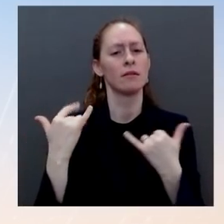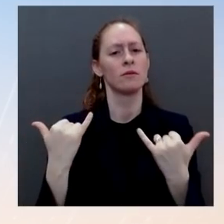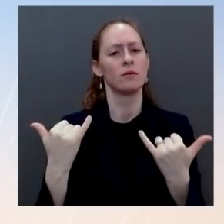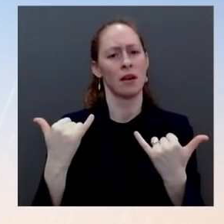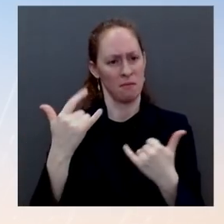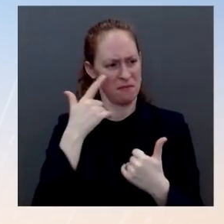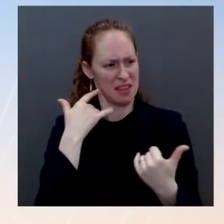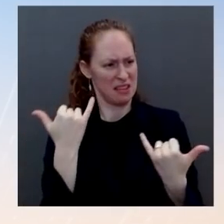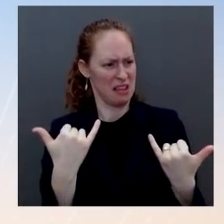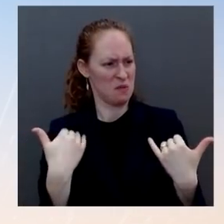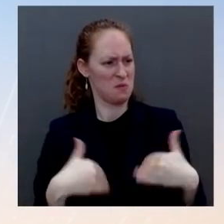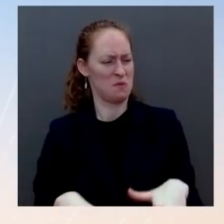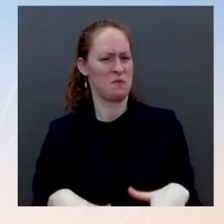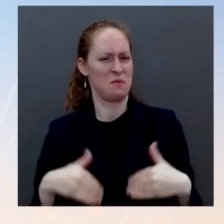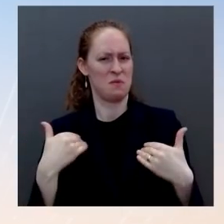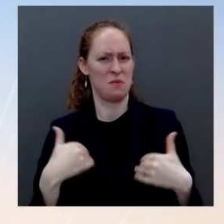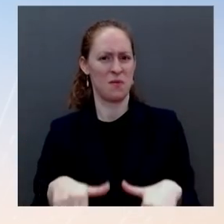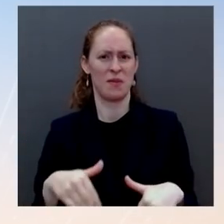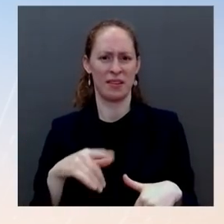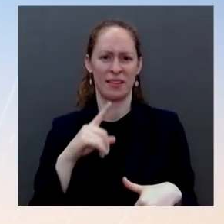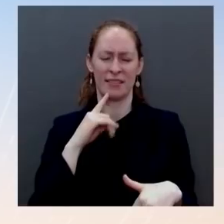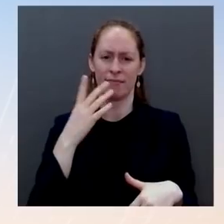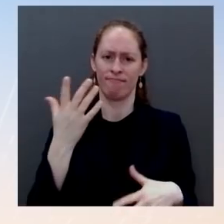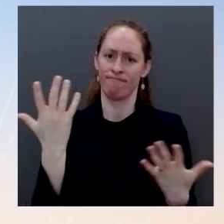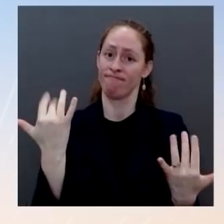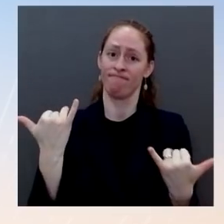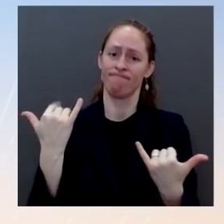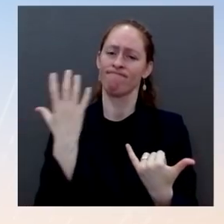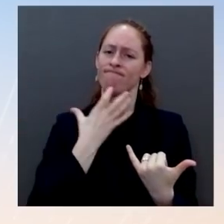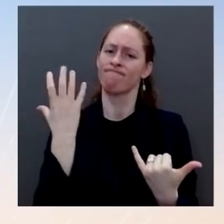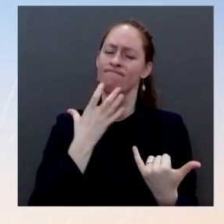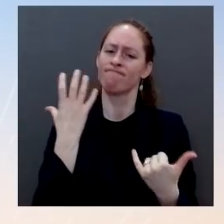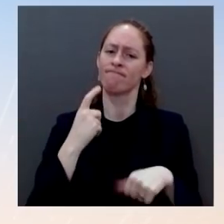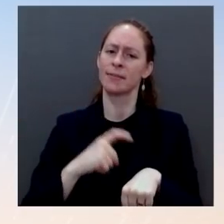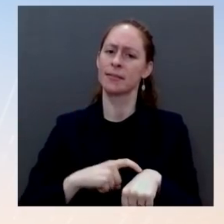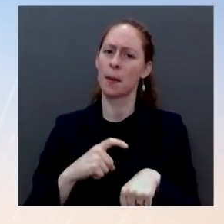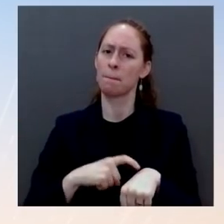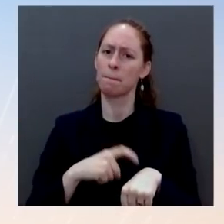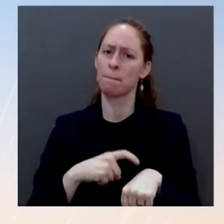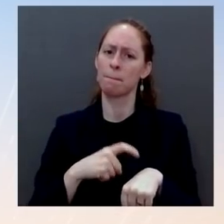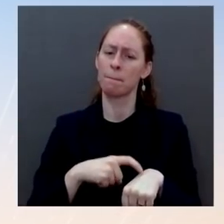to ensure the dark day in our history that happened one year ago today is not buried.